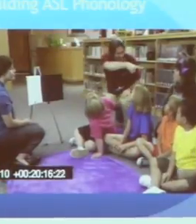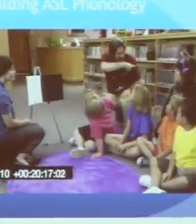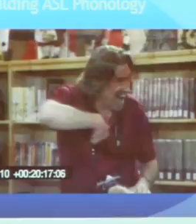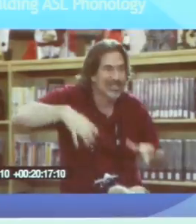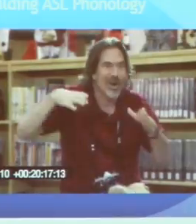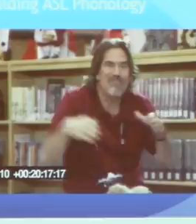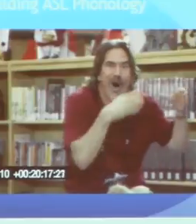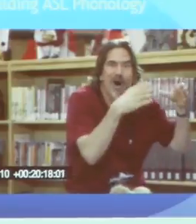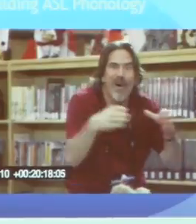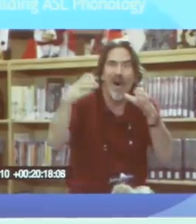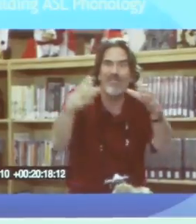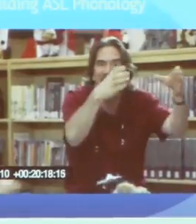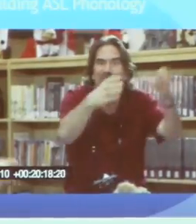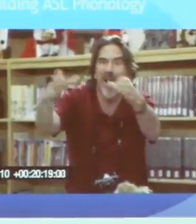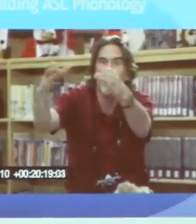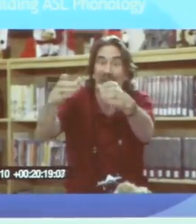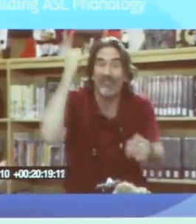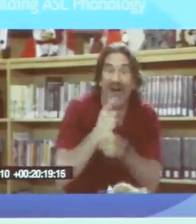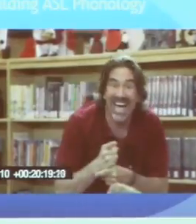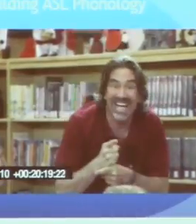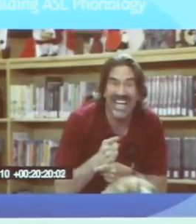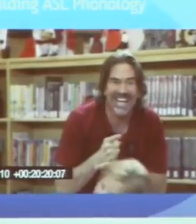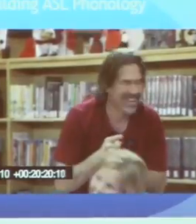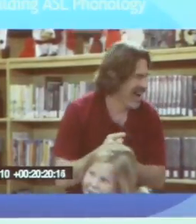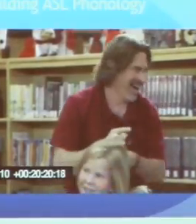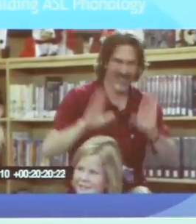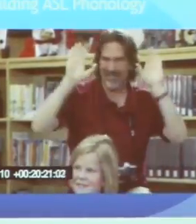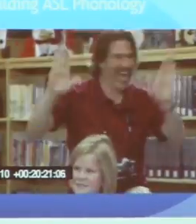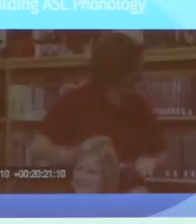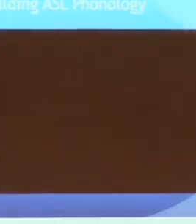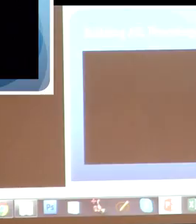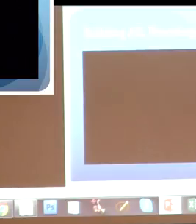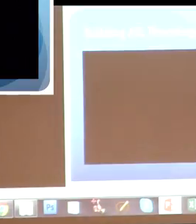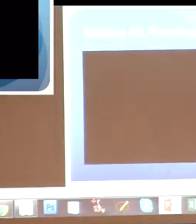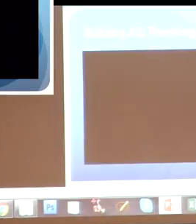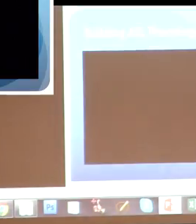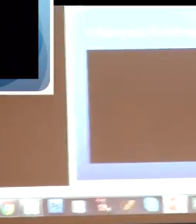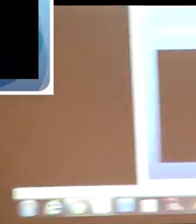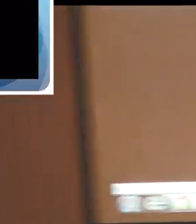because that's us. All going together. Right? Great.